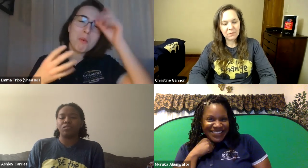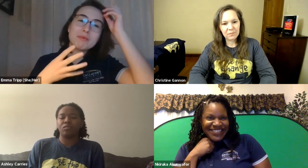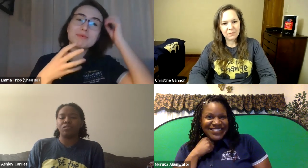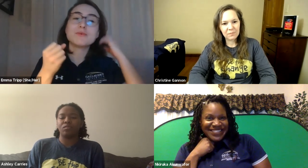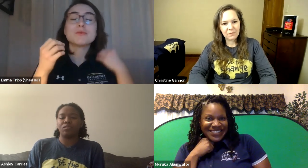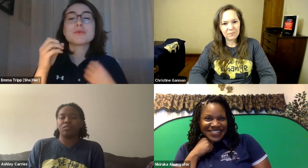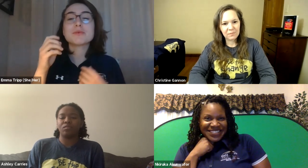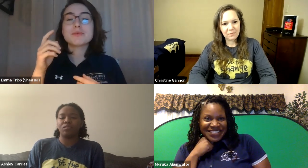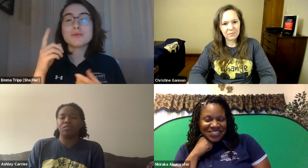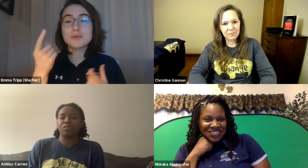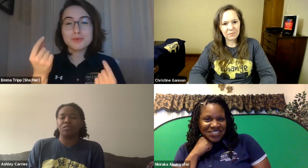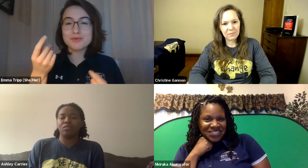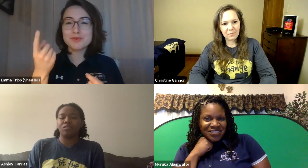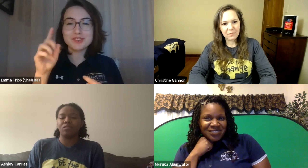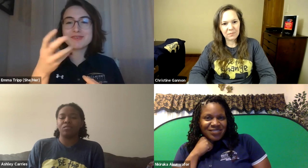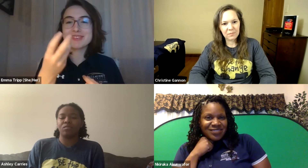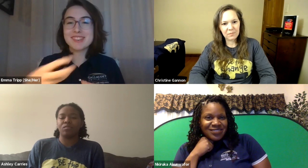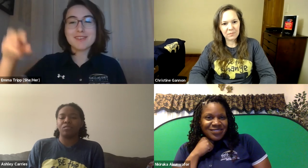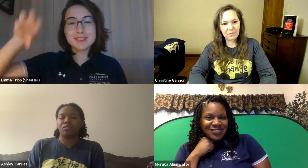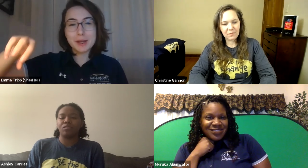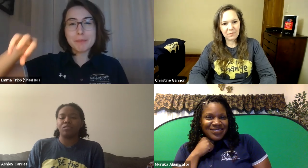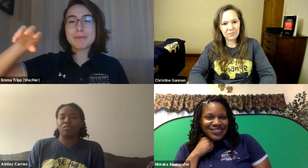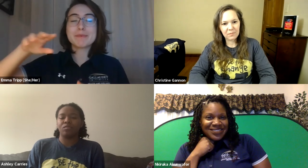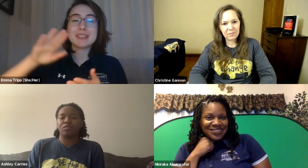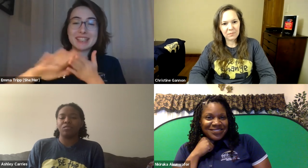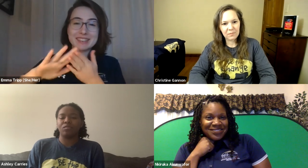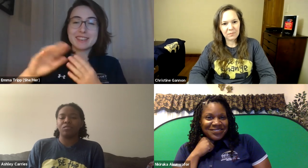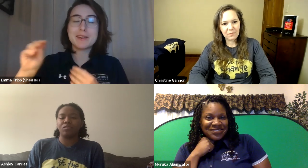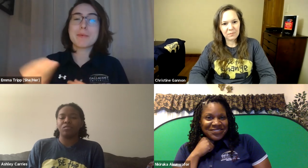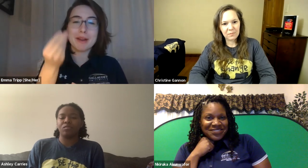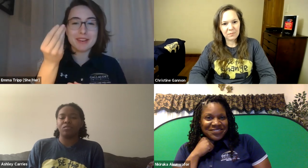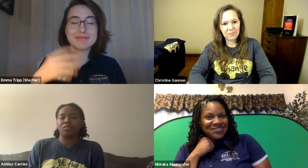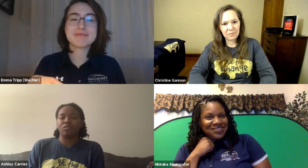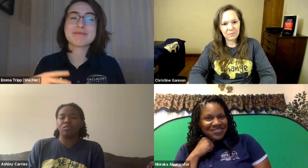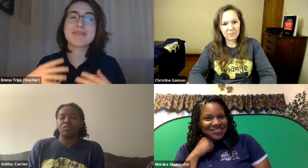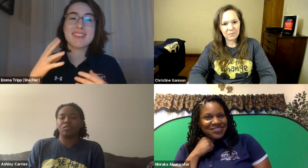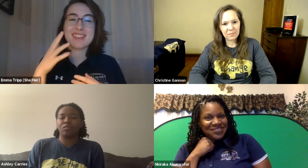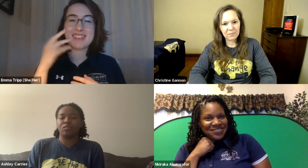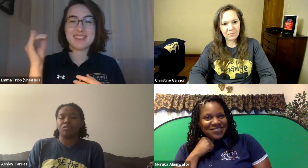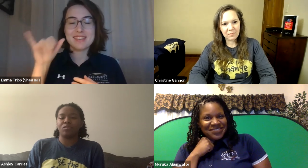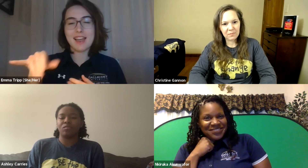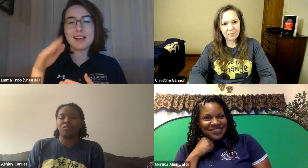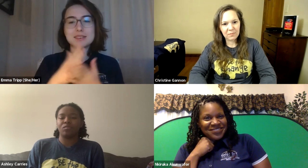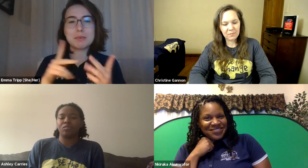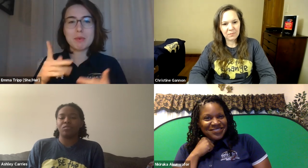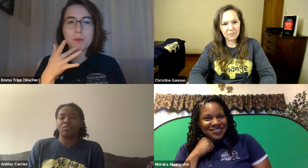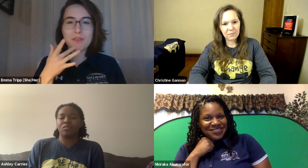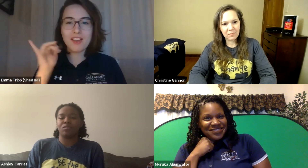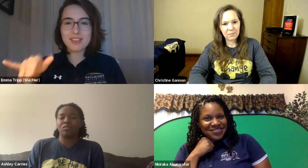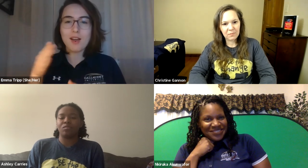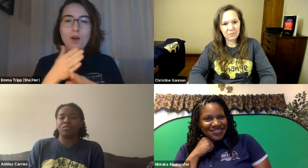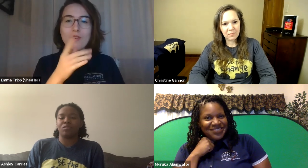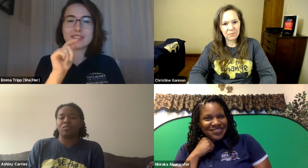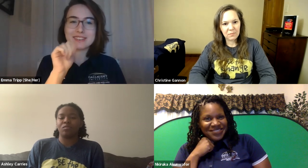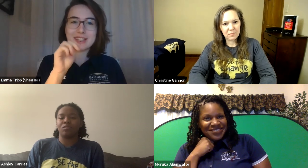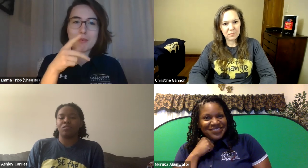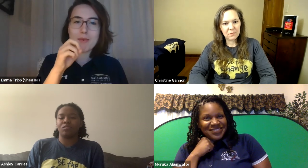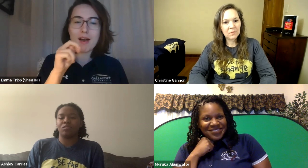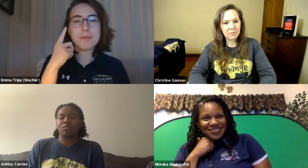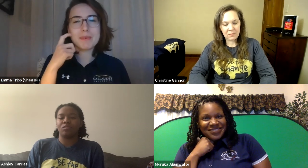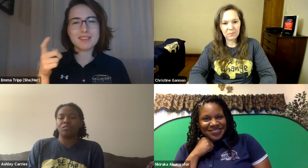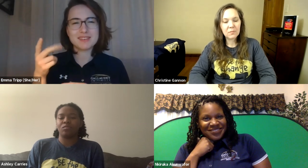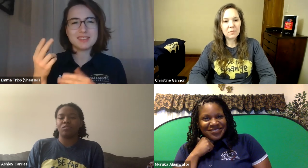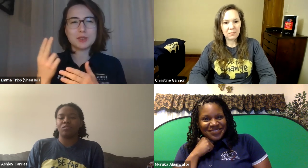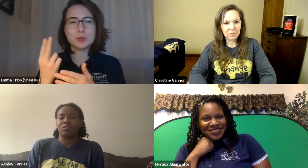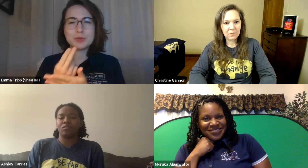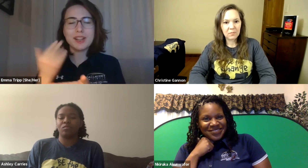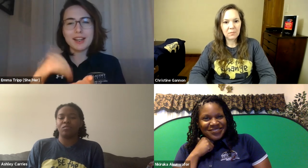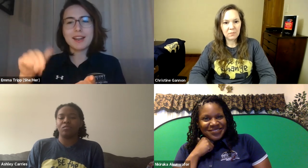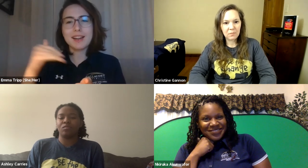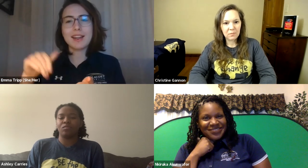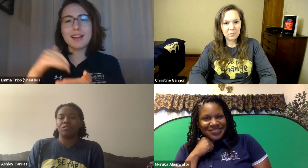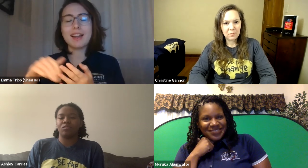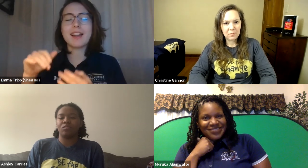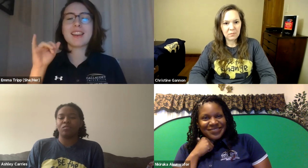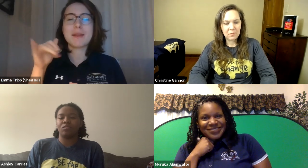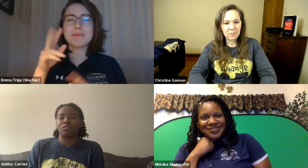And how you change it is you just take it out, dump it, clean it, and reinsert. Some people prefer that over tampons because you can use them again and again.